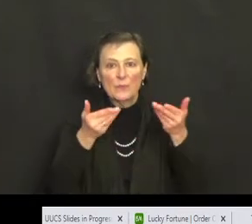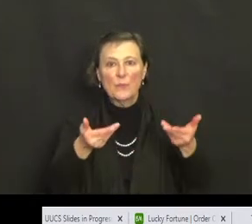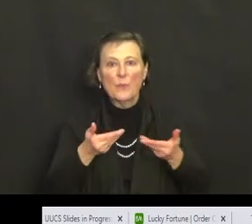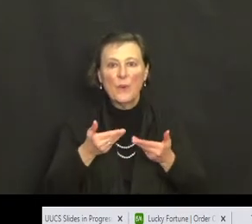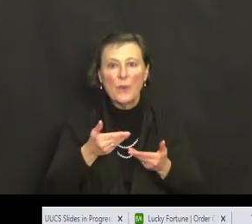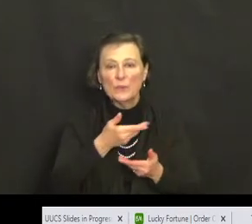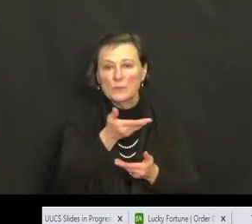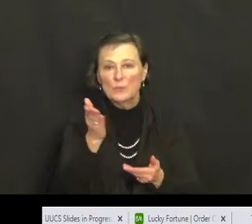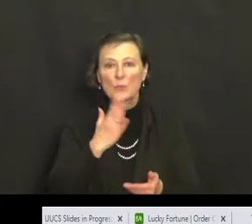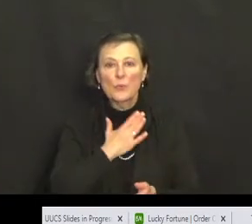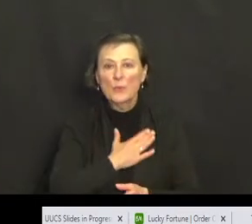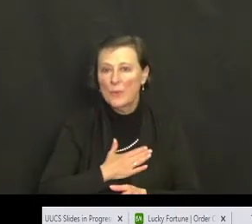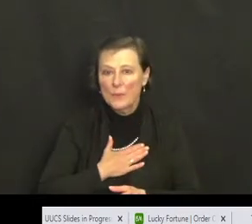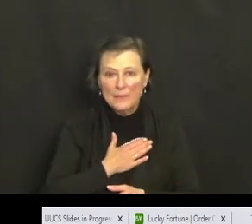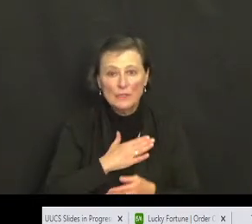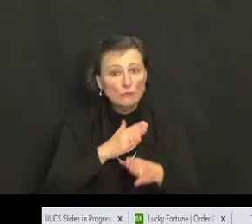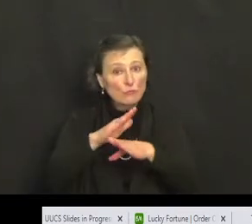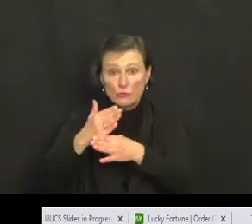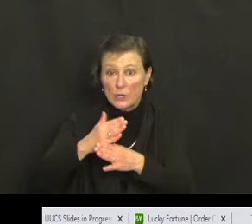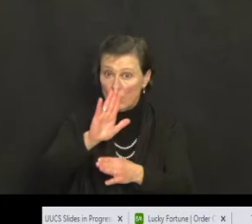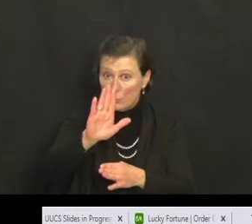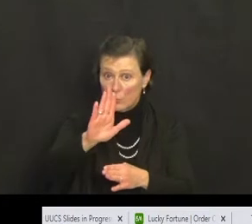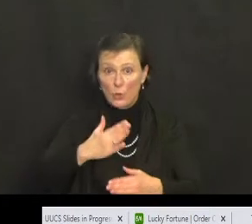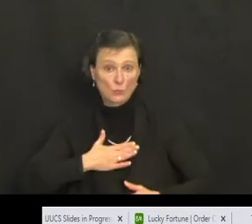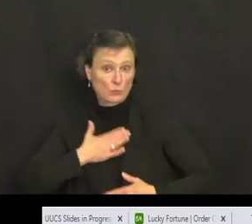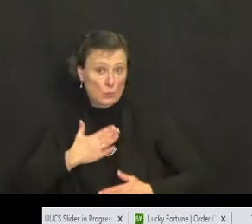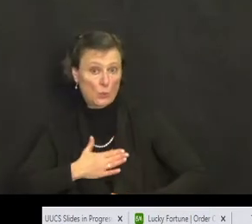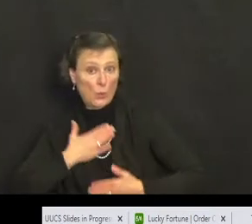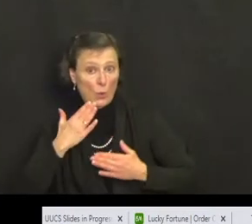We welcome you to please share your joys and concerns on our website.